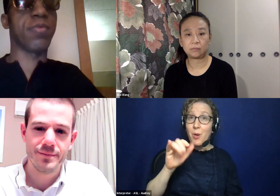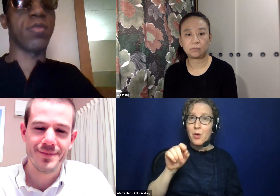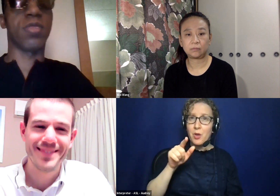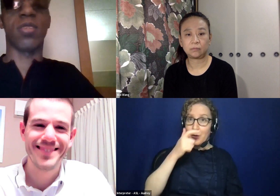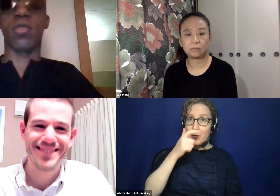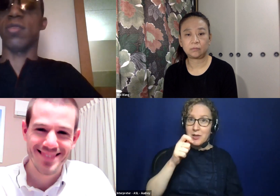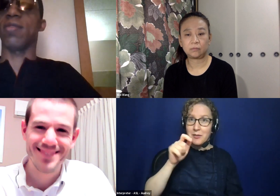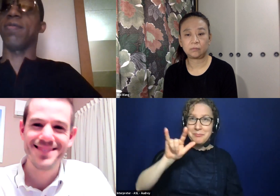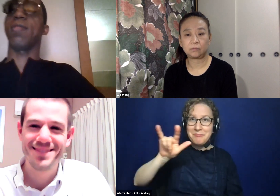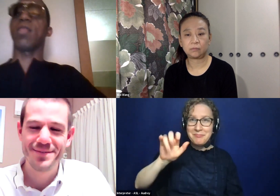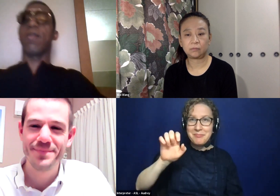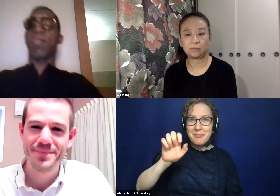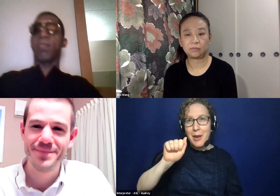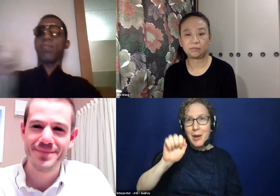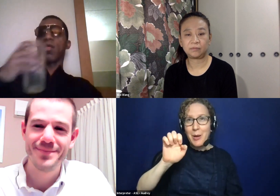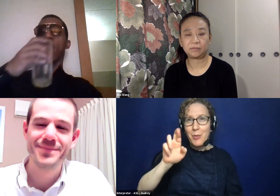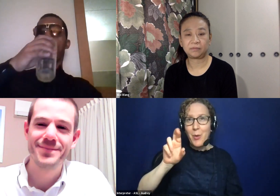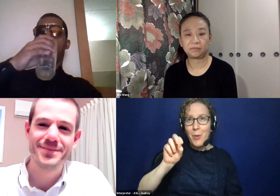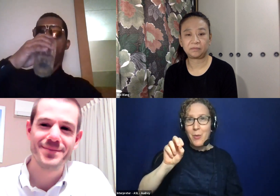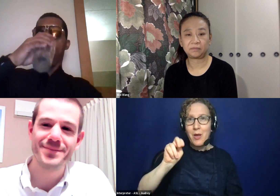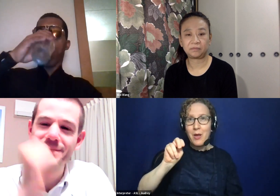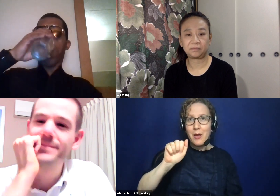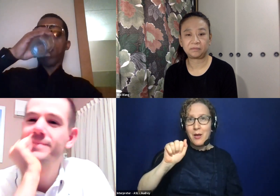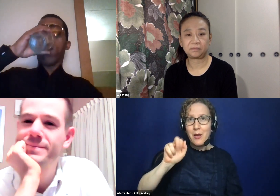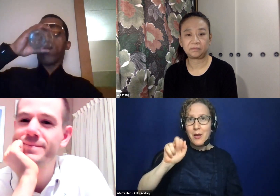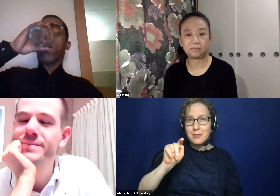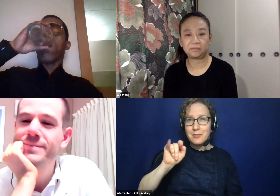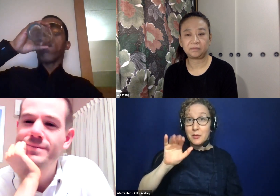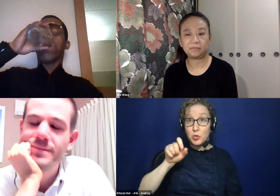right? And so you went to actually a very specialized college in Florida. Could you